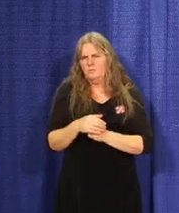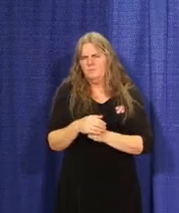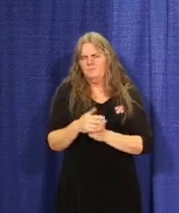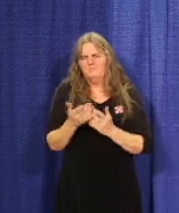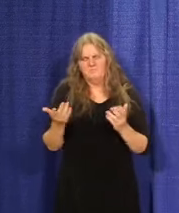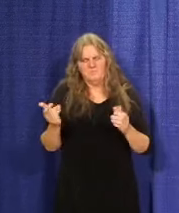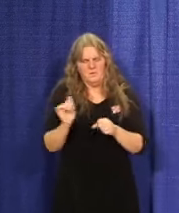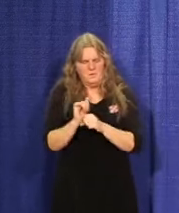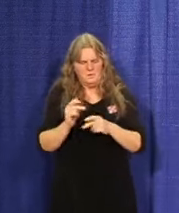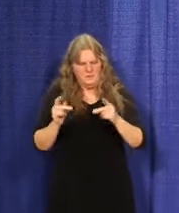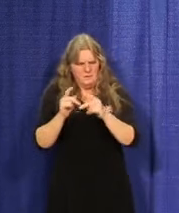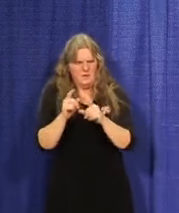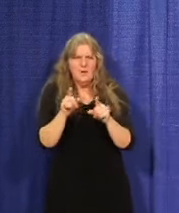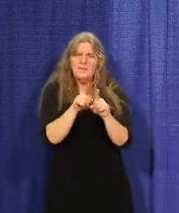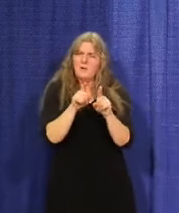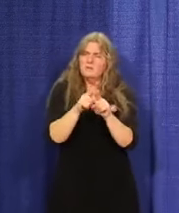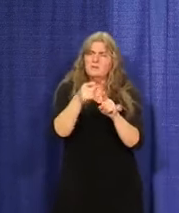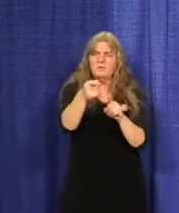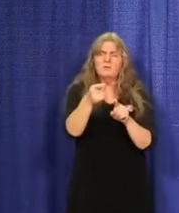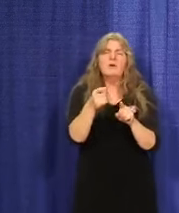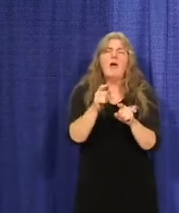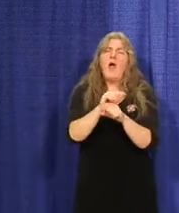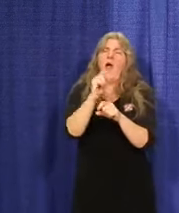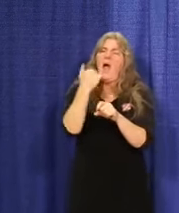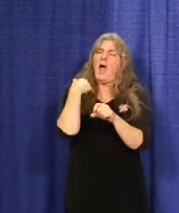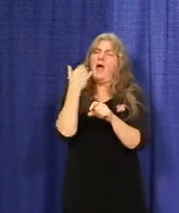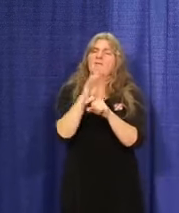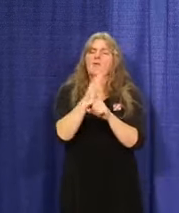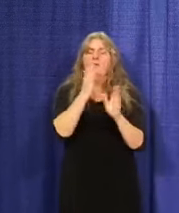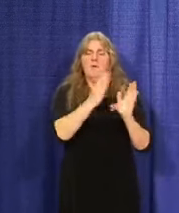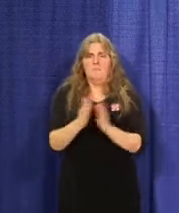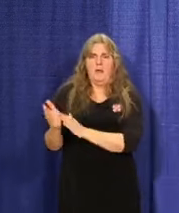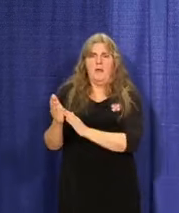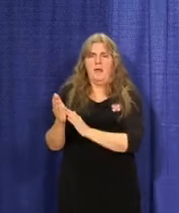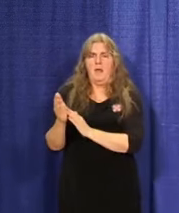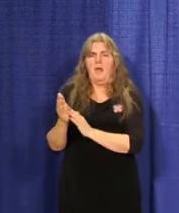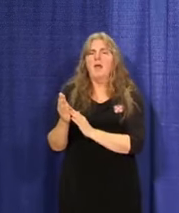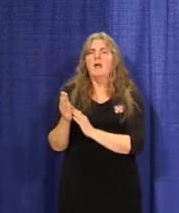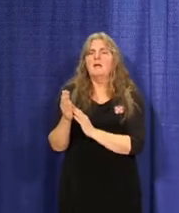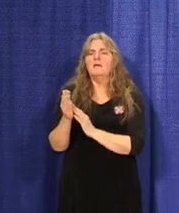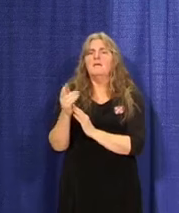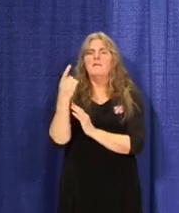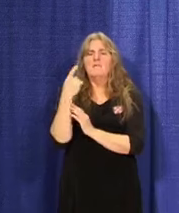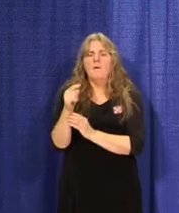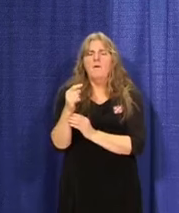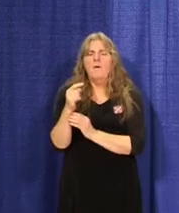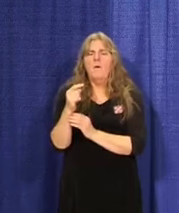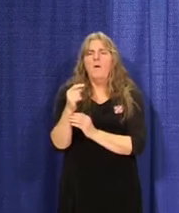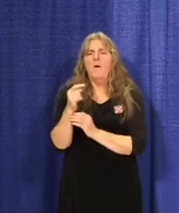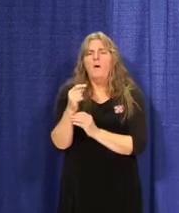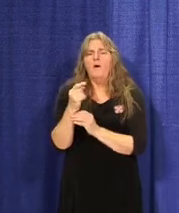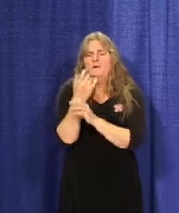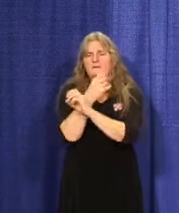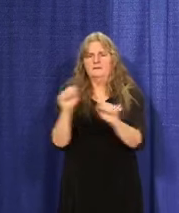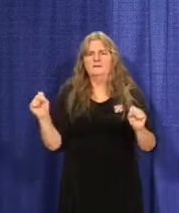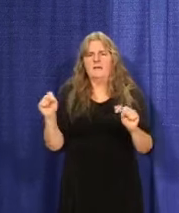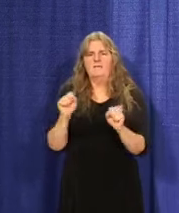have an operational plan filled in for your business or workplace. This will help you ensure that your work practices are compliant.